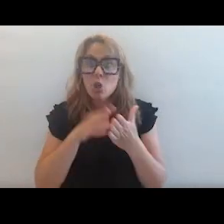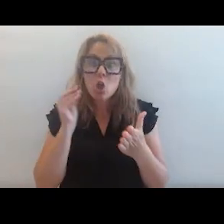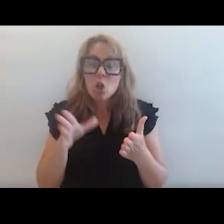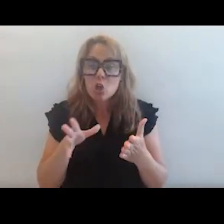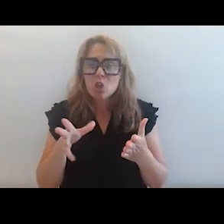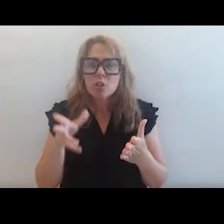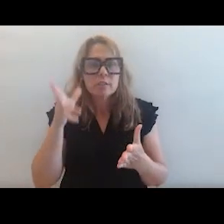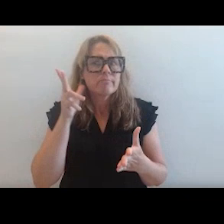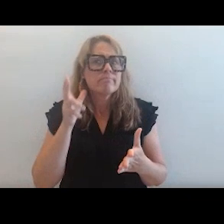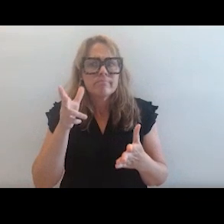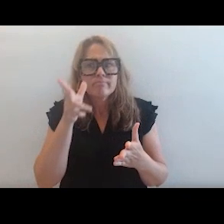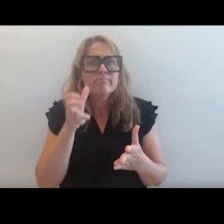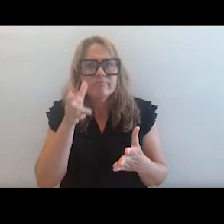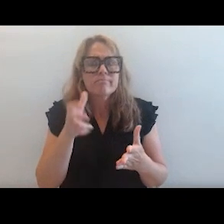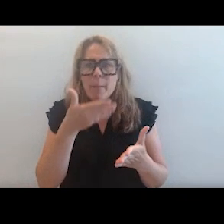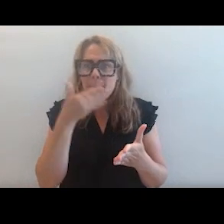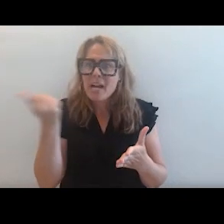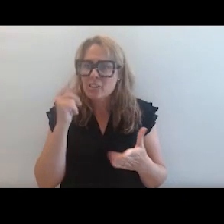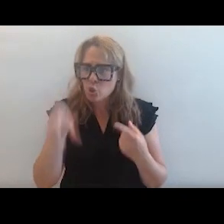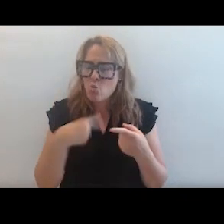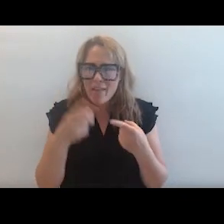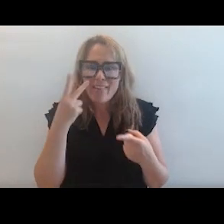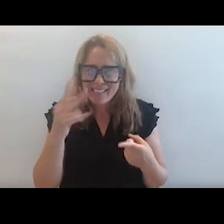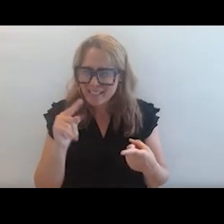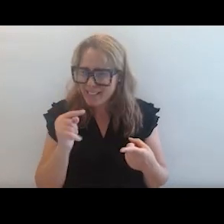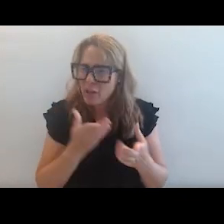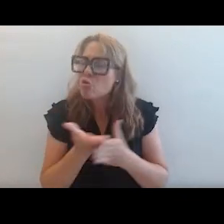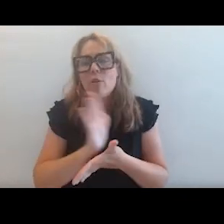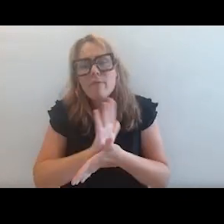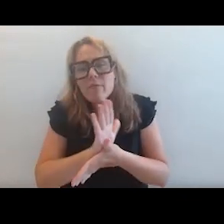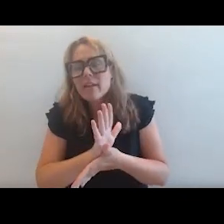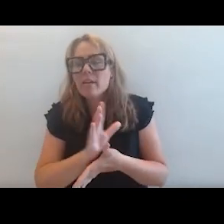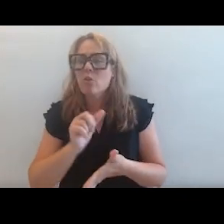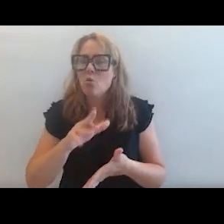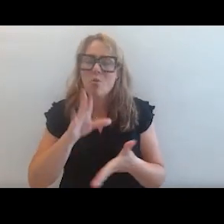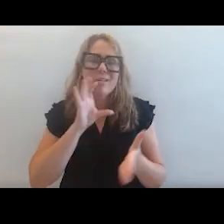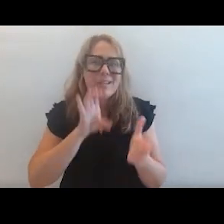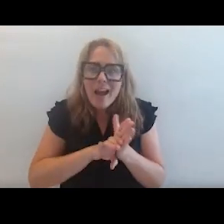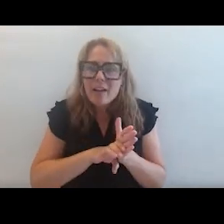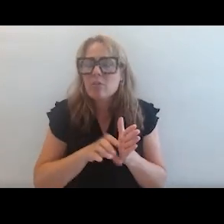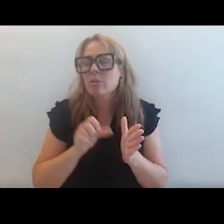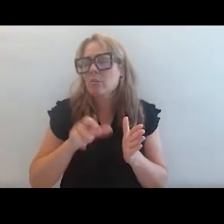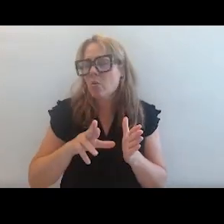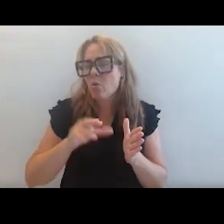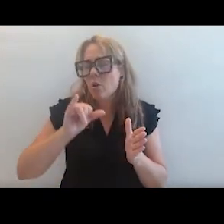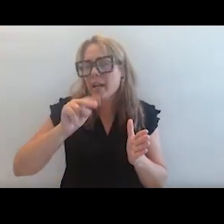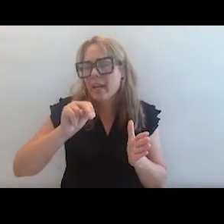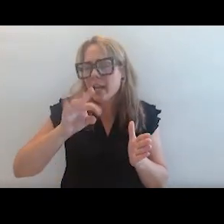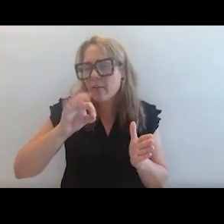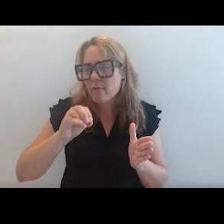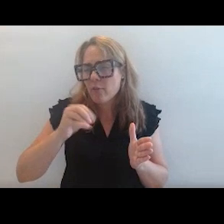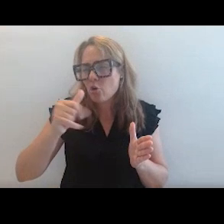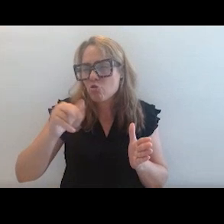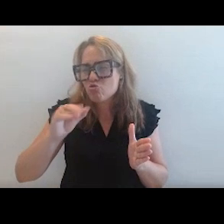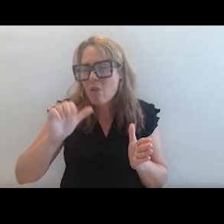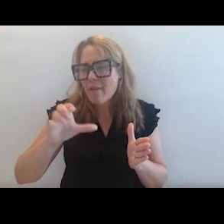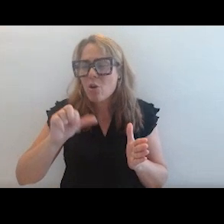best by seeing it. That could be through videos, diagrams, infographics, or clear visual layouts